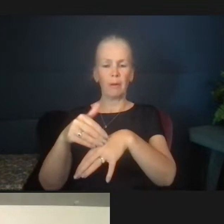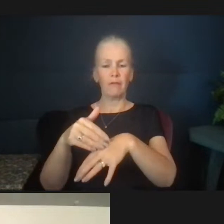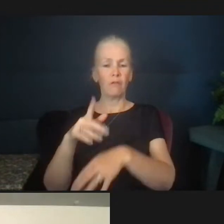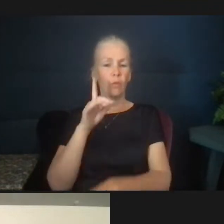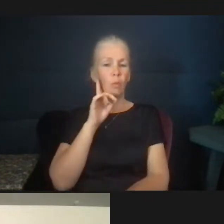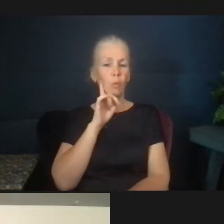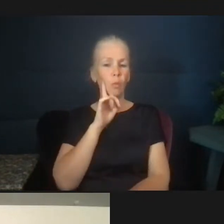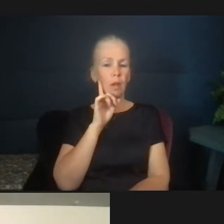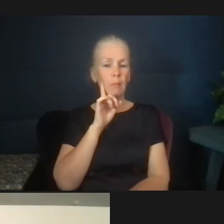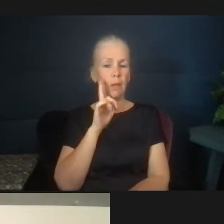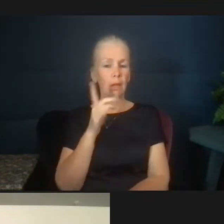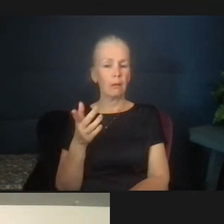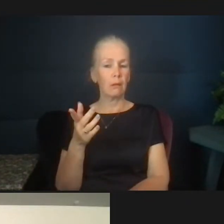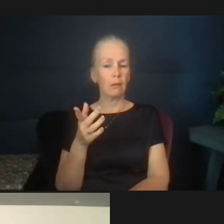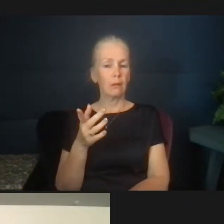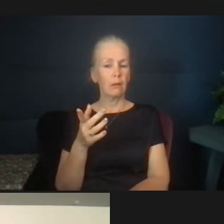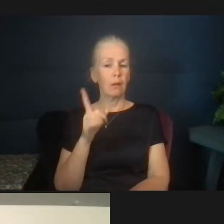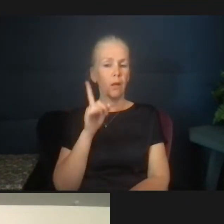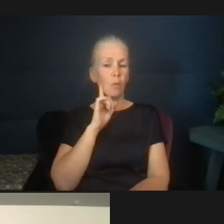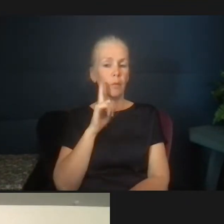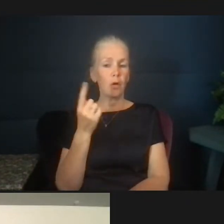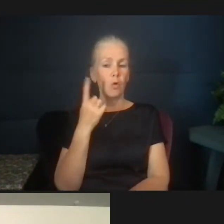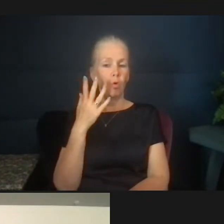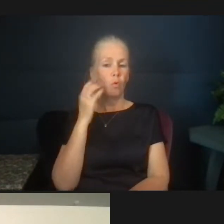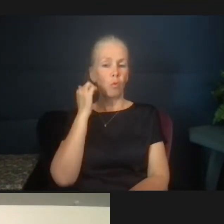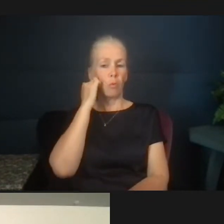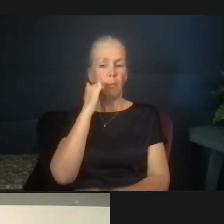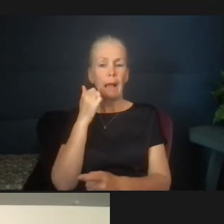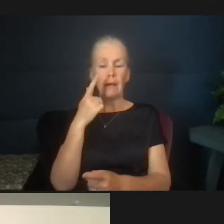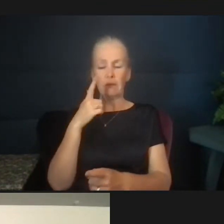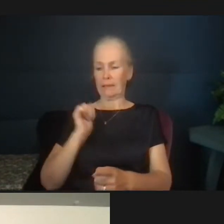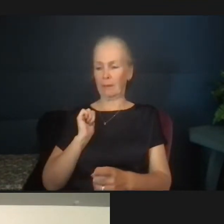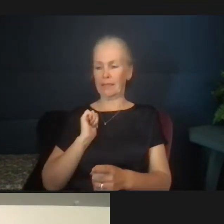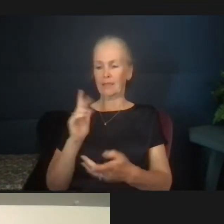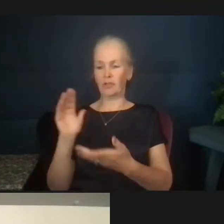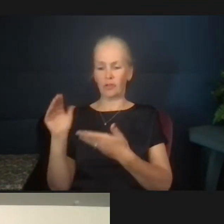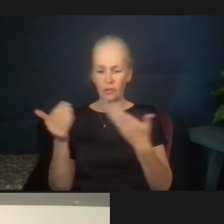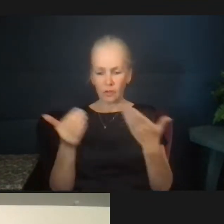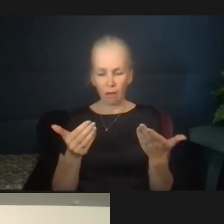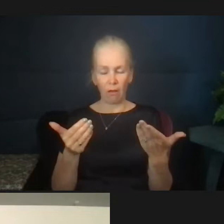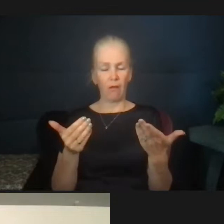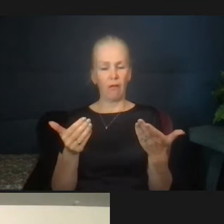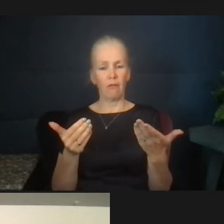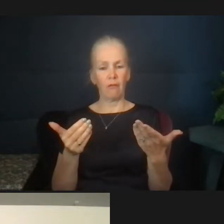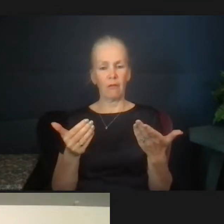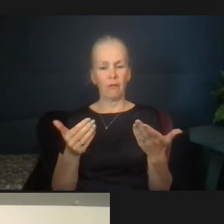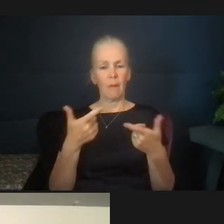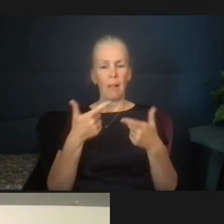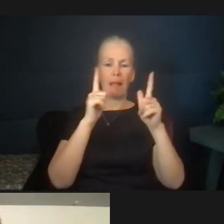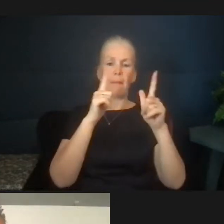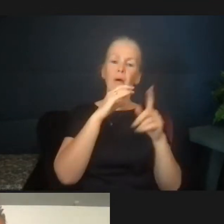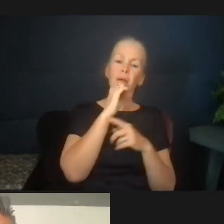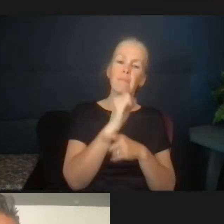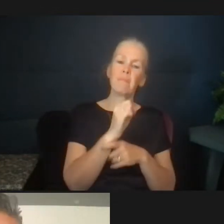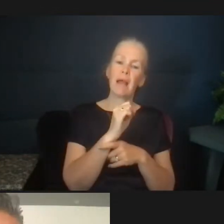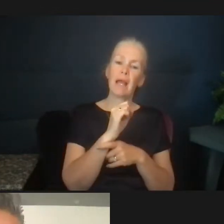and particularly women of colour who were often expected to serve agendas led by men rather than being positioned as leaders themselves.